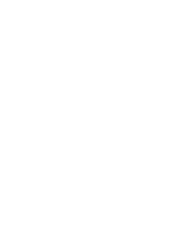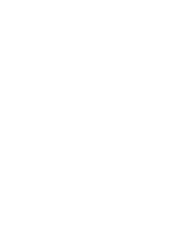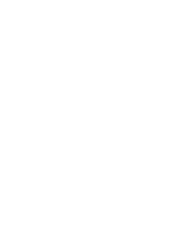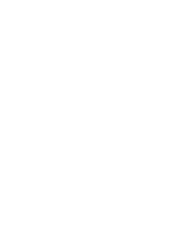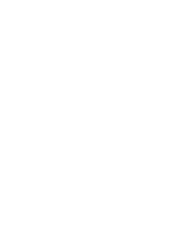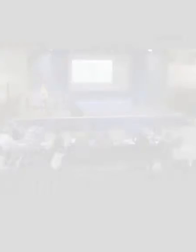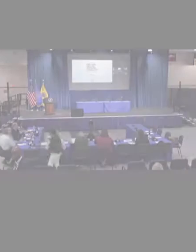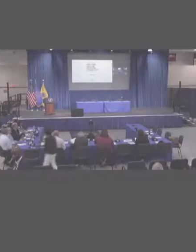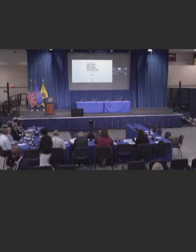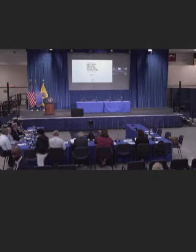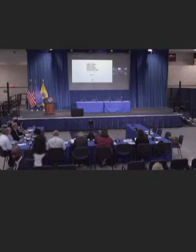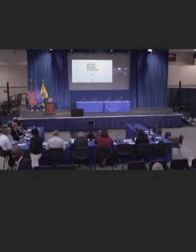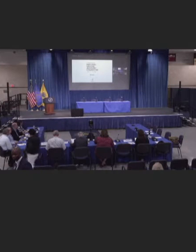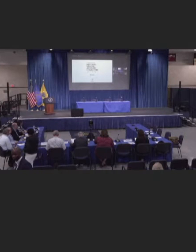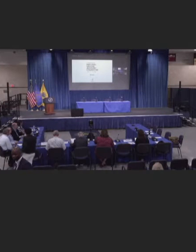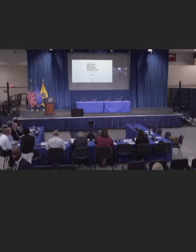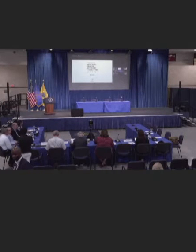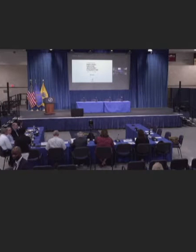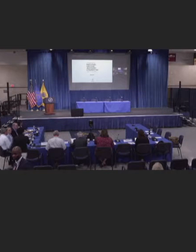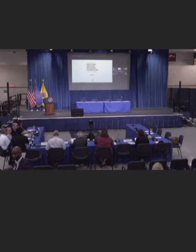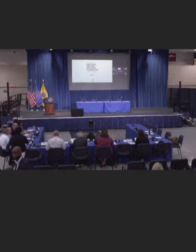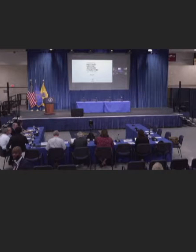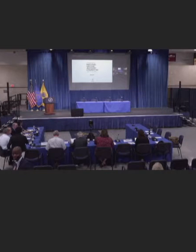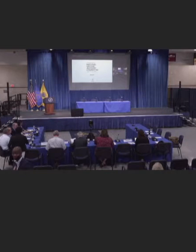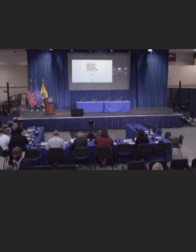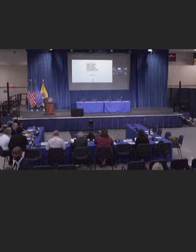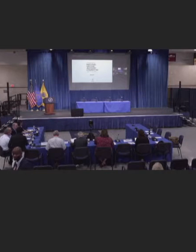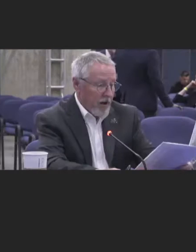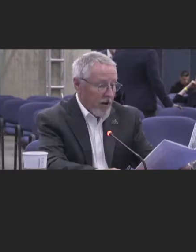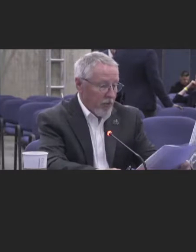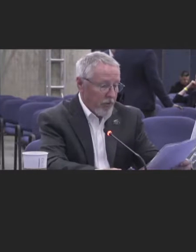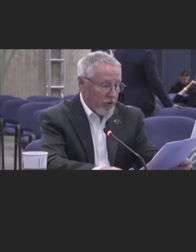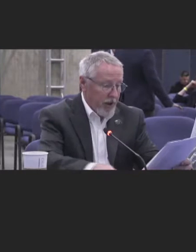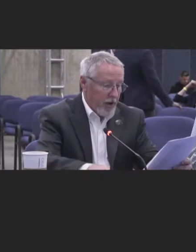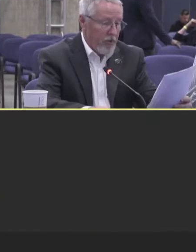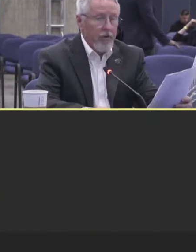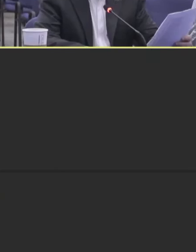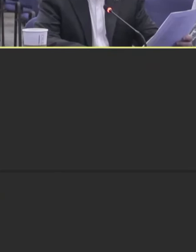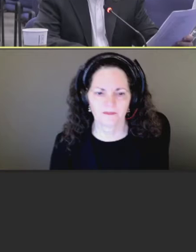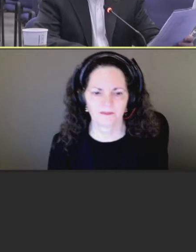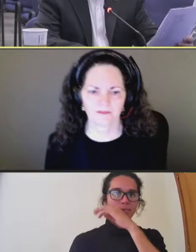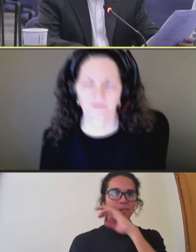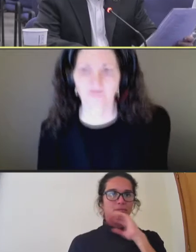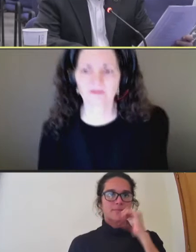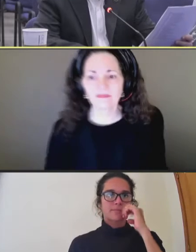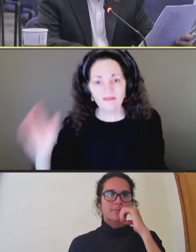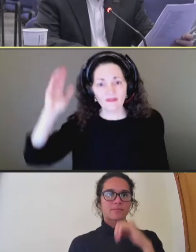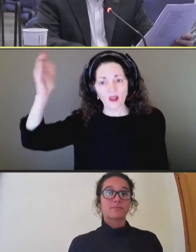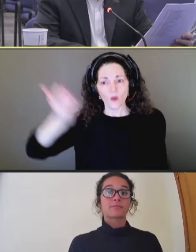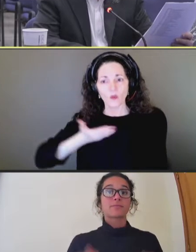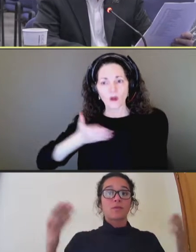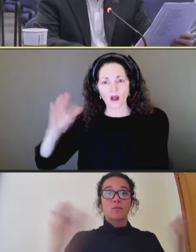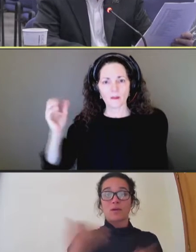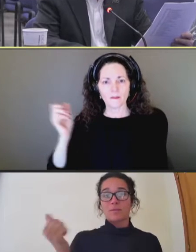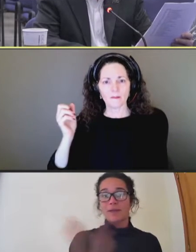Robert Hopkins: Welcome back from our break. We will now move to our next panel. Our next